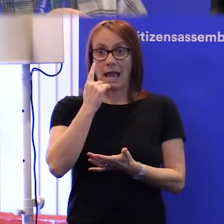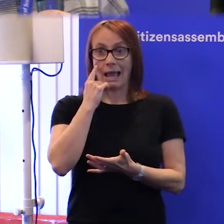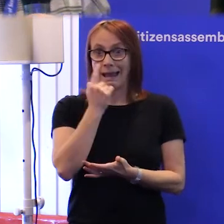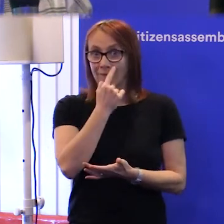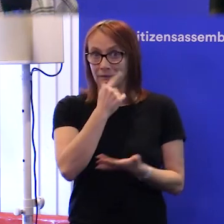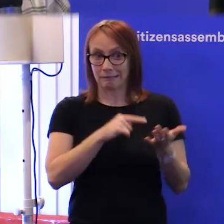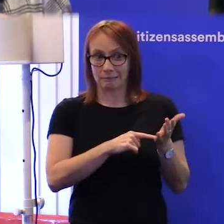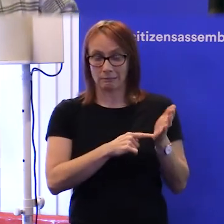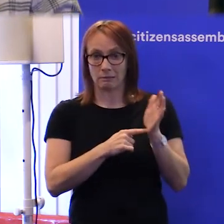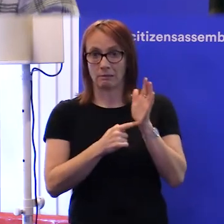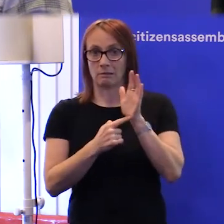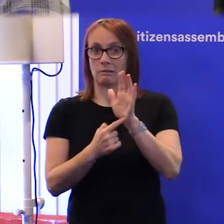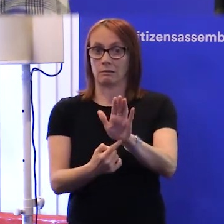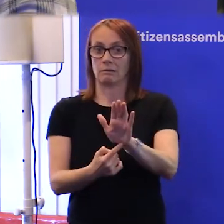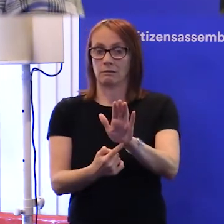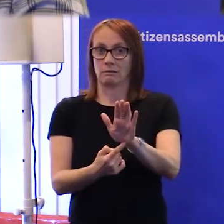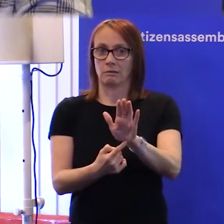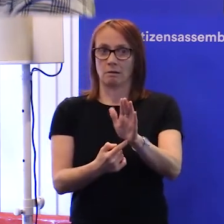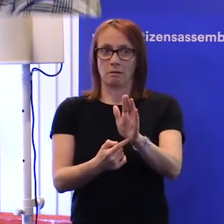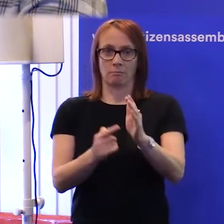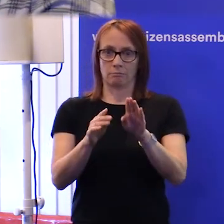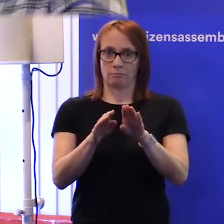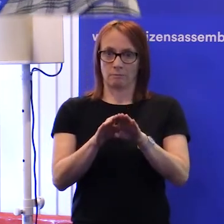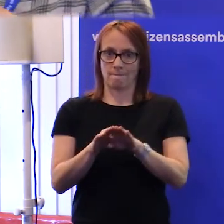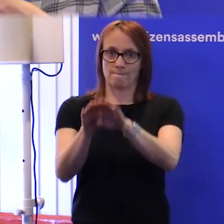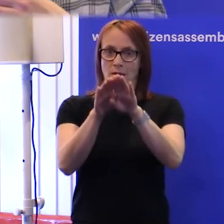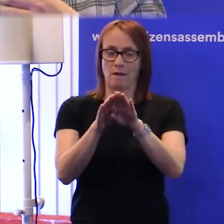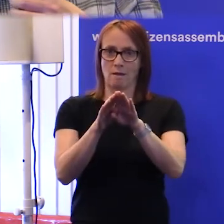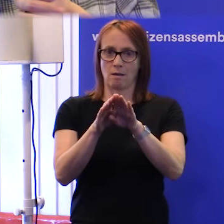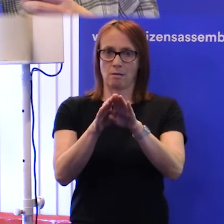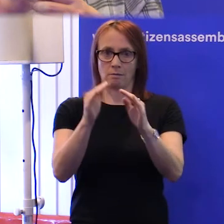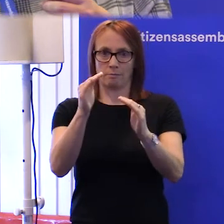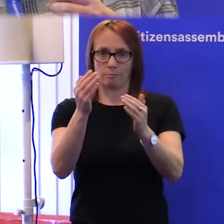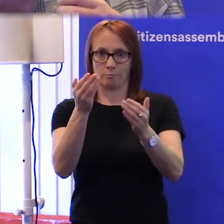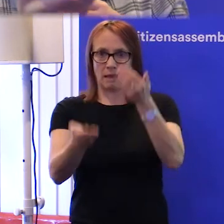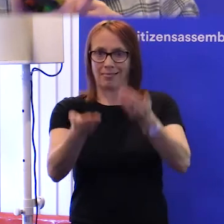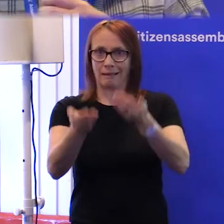presents you is balanced is diverse so looking at different sides of an issue